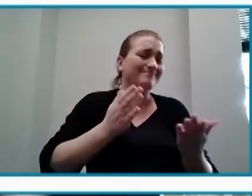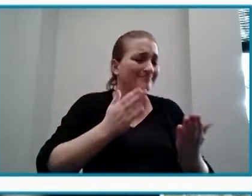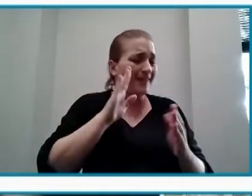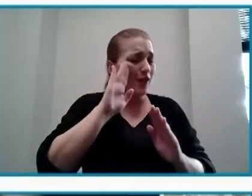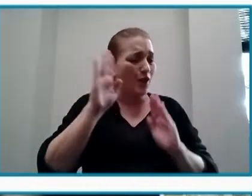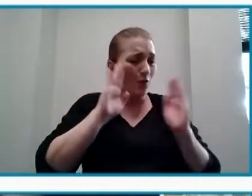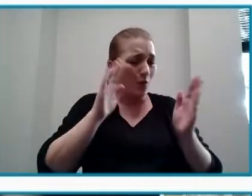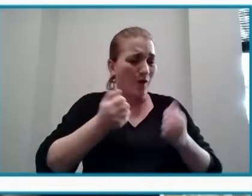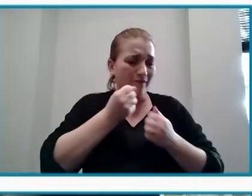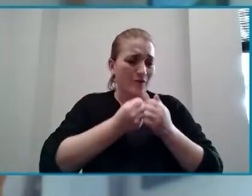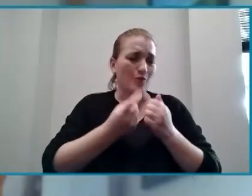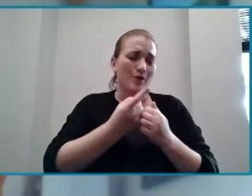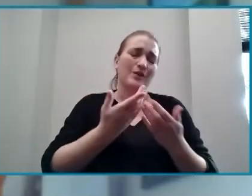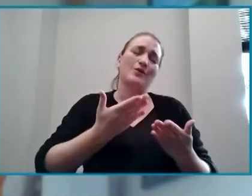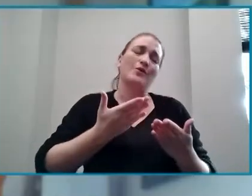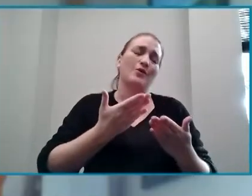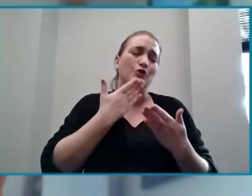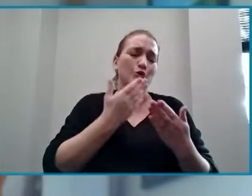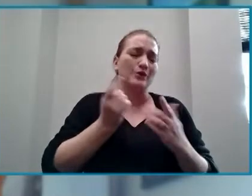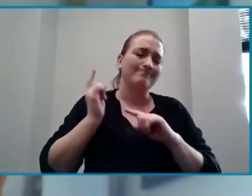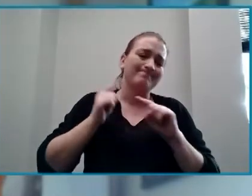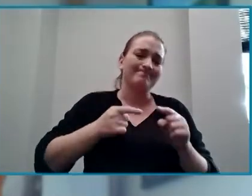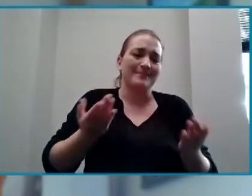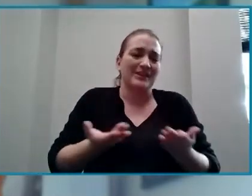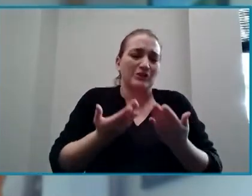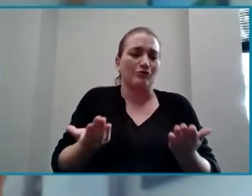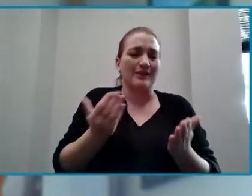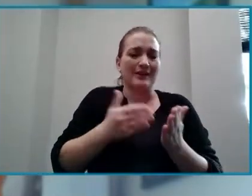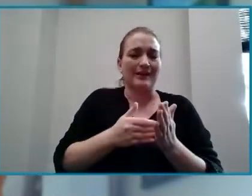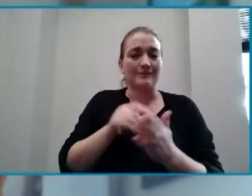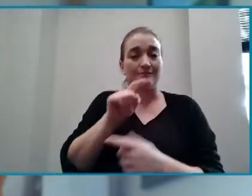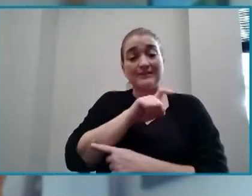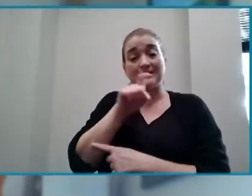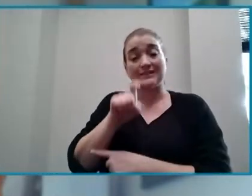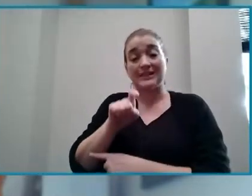so Texas Folklife, Uh, we're relatively small, uh, non-profit organization.